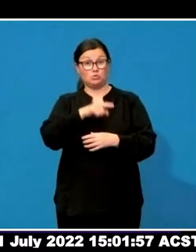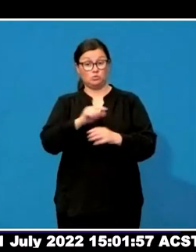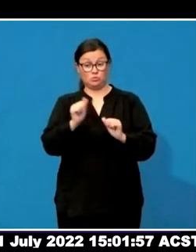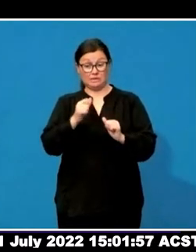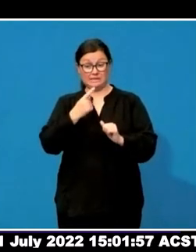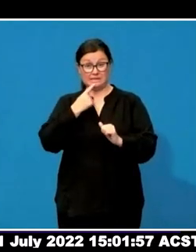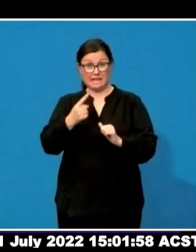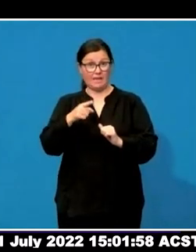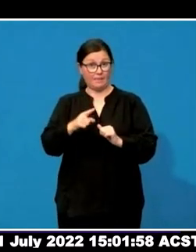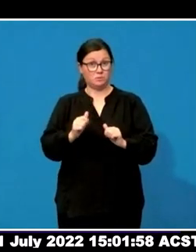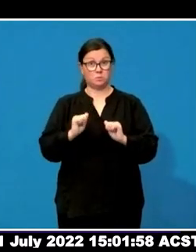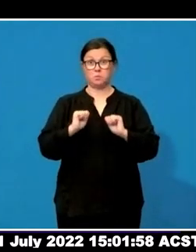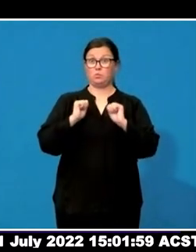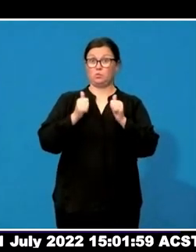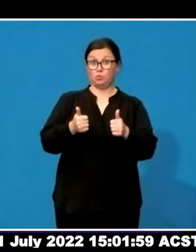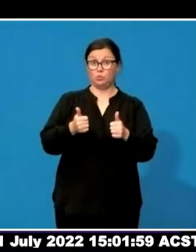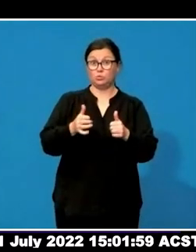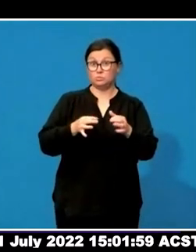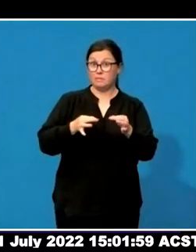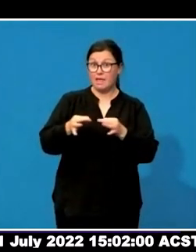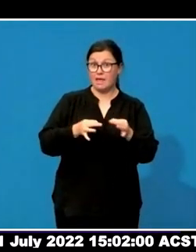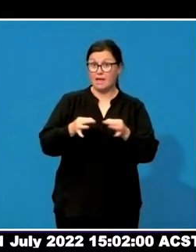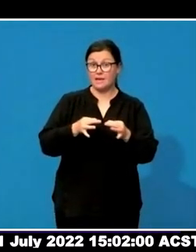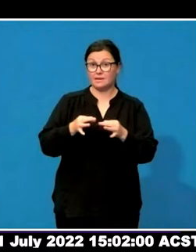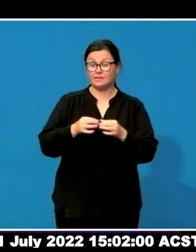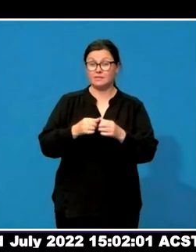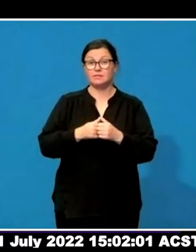it goes - which was negotiated as the result of the appeal to the AAT.